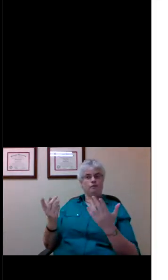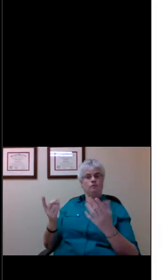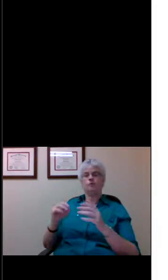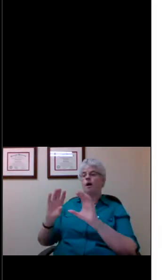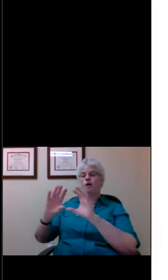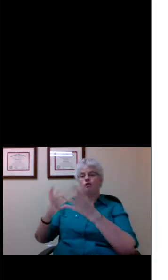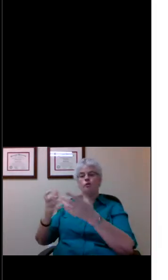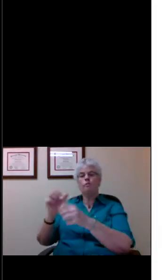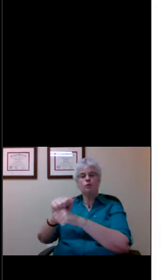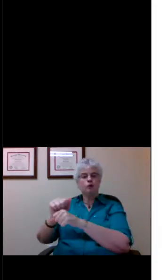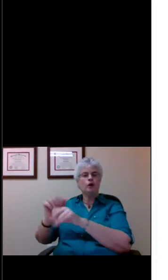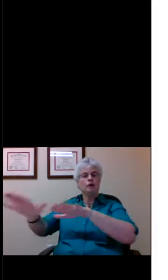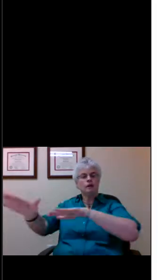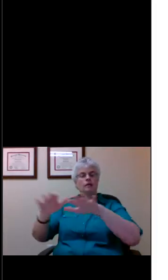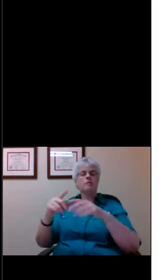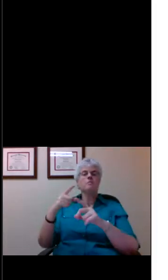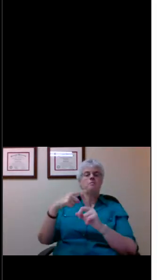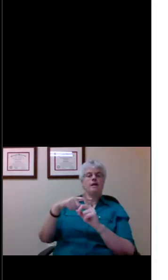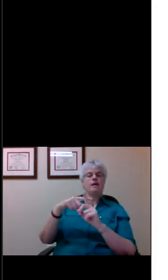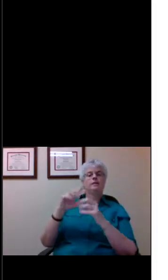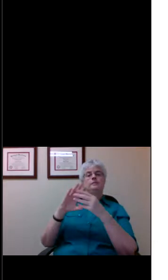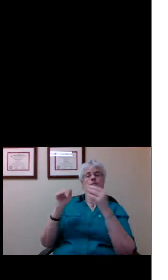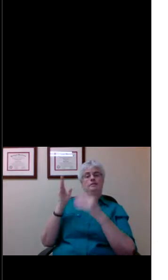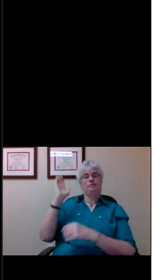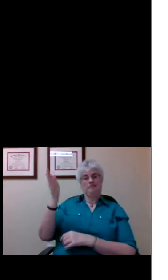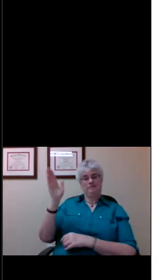where you had a Deaf or Hard-of-Hearing survivor. And so they were able to work